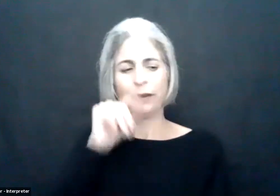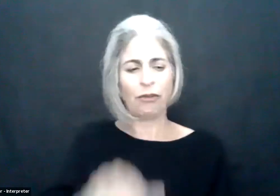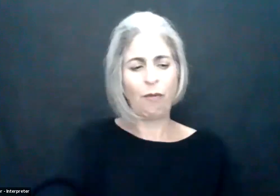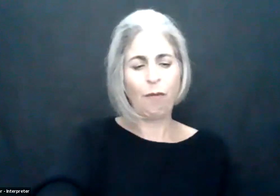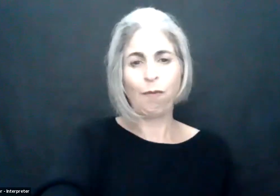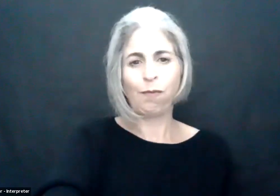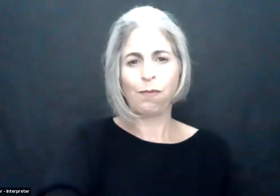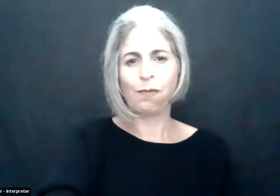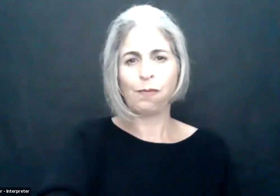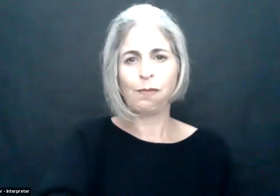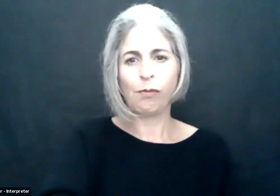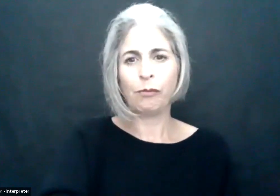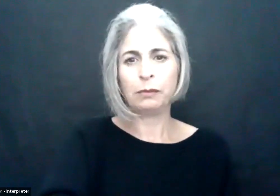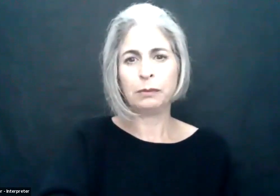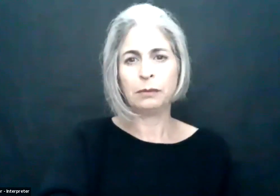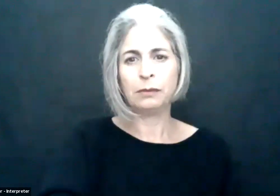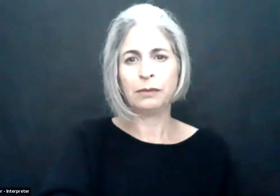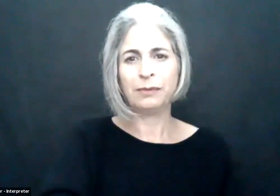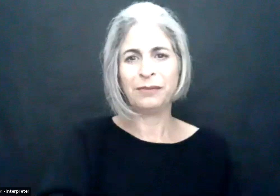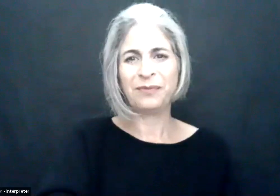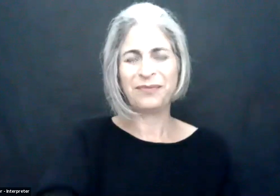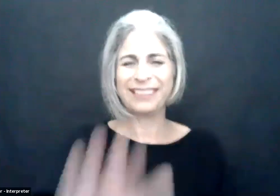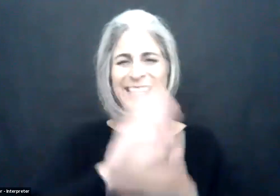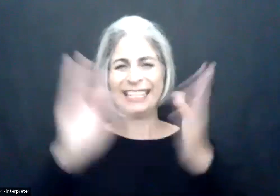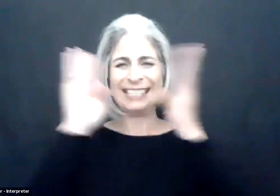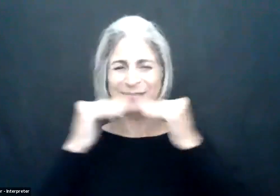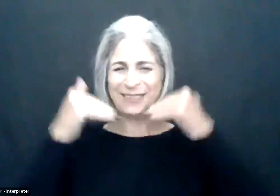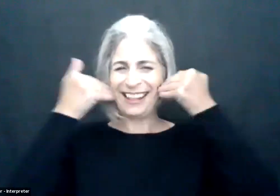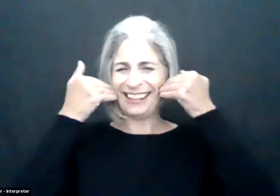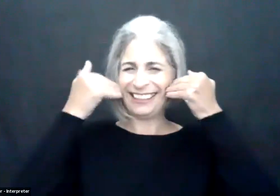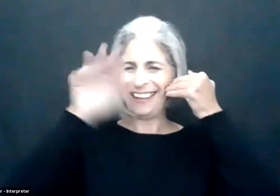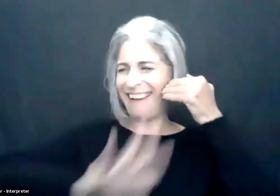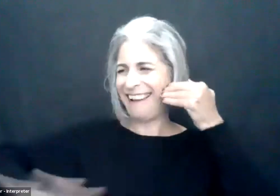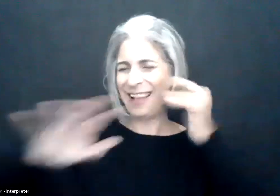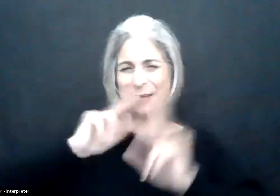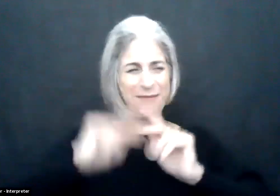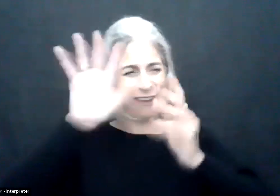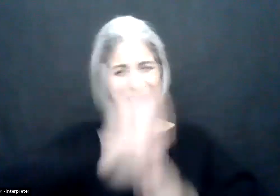@menablingsummit.